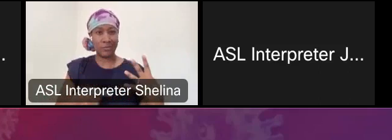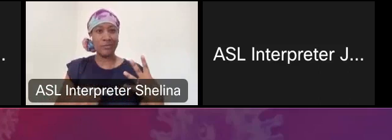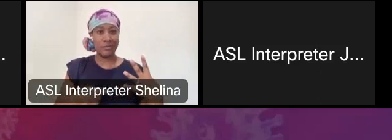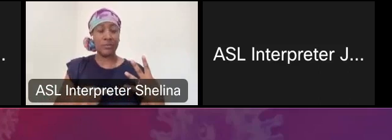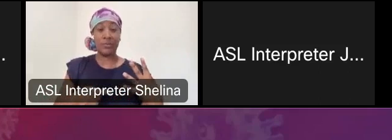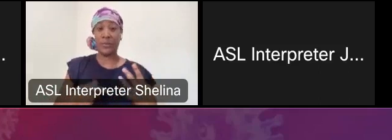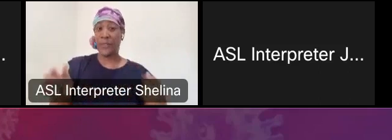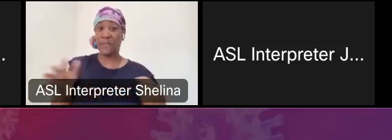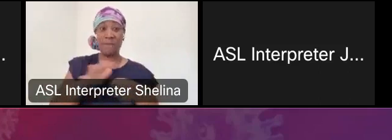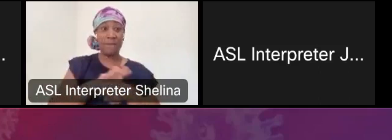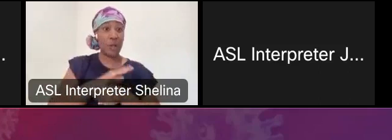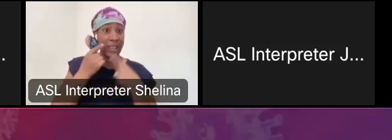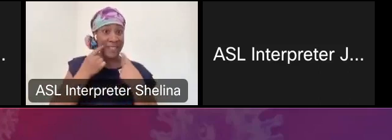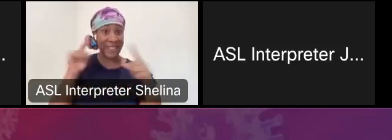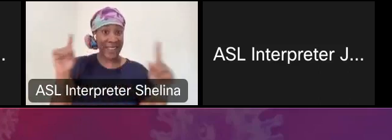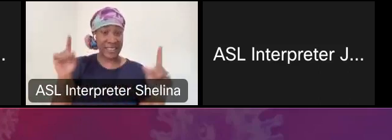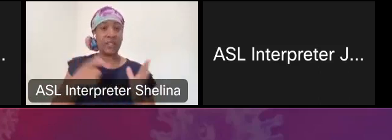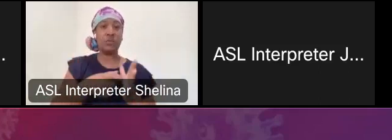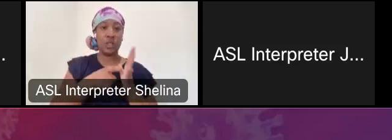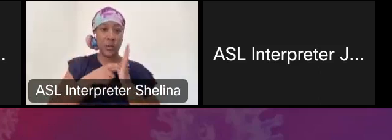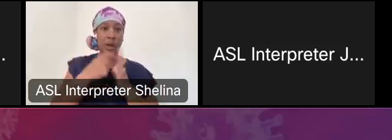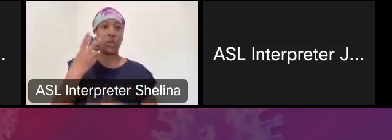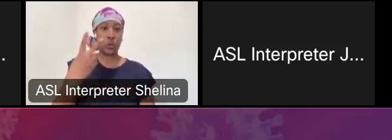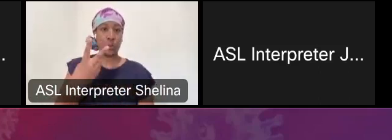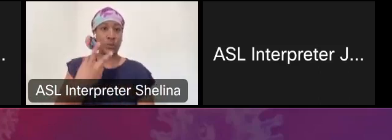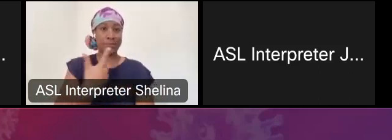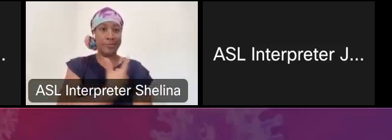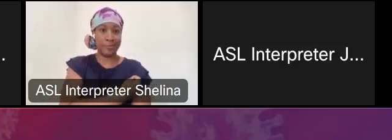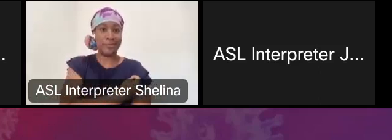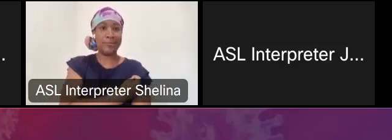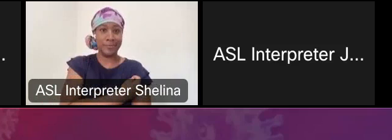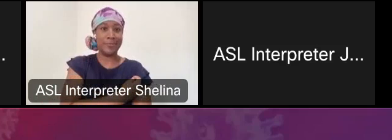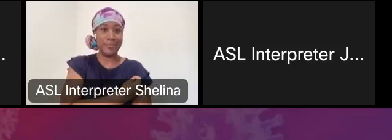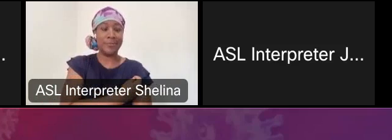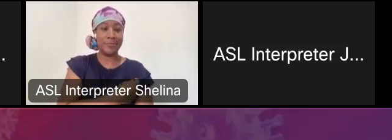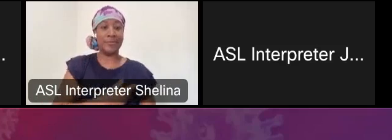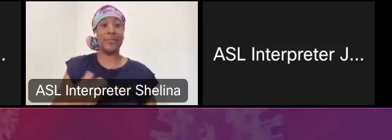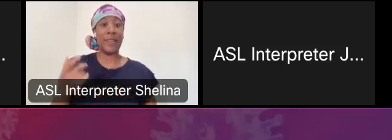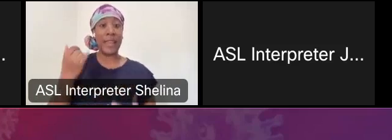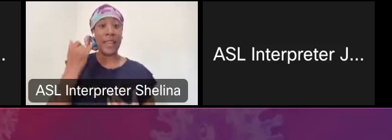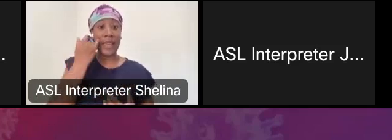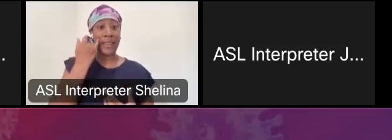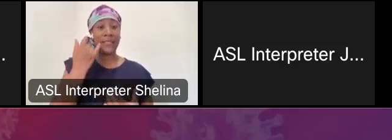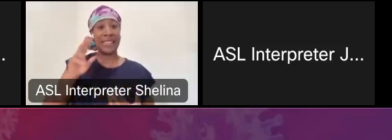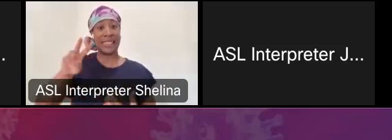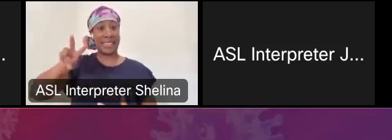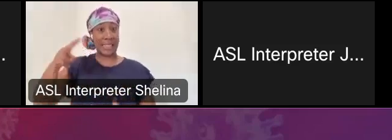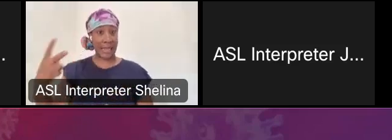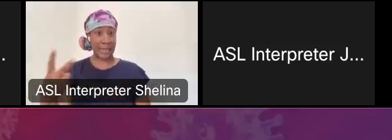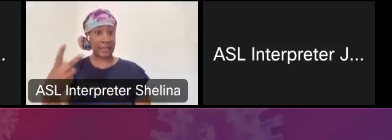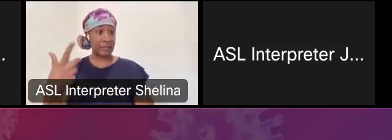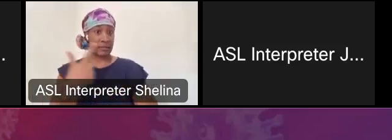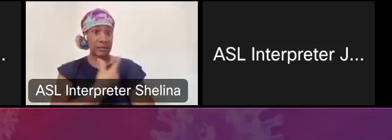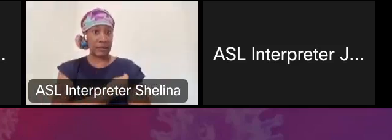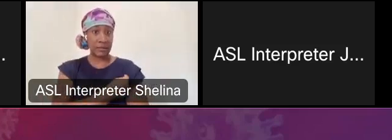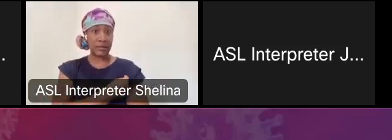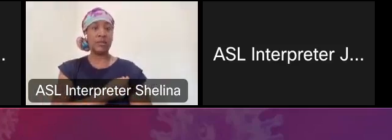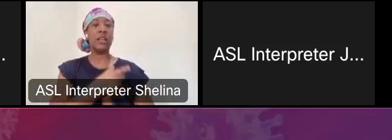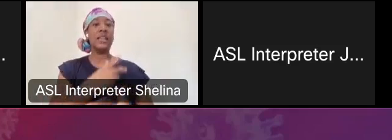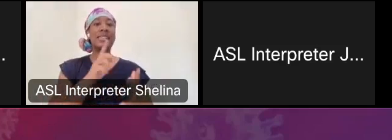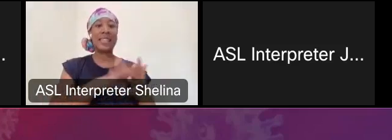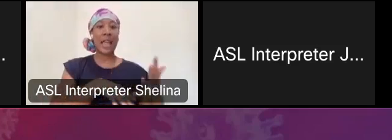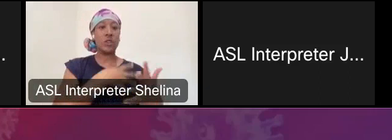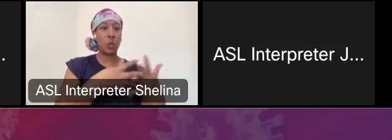With both doses of vaccine we recommend that someone schedules their 2nd dose appointment when they get their 1st doors if possible.